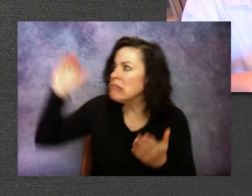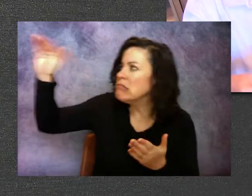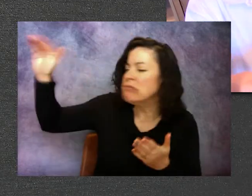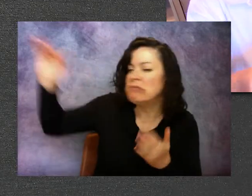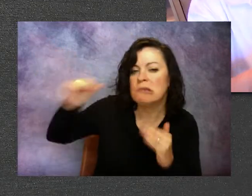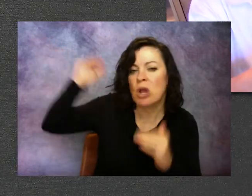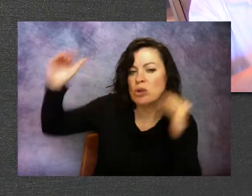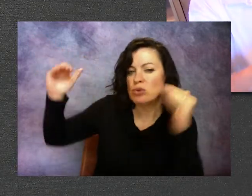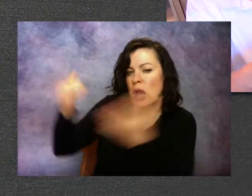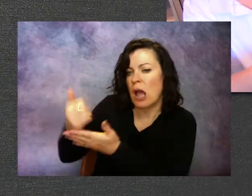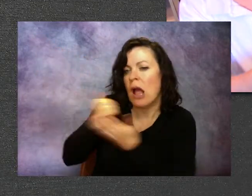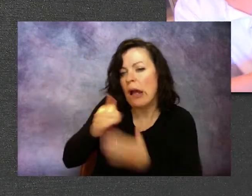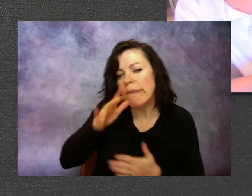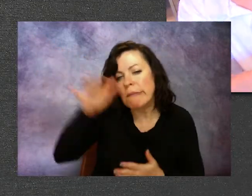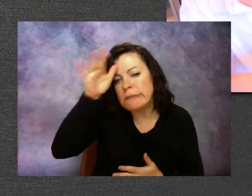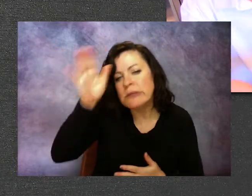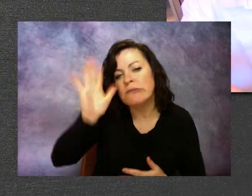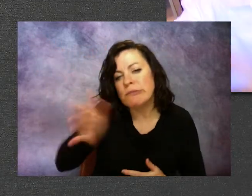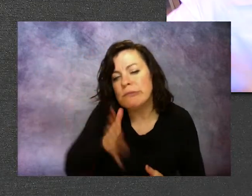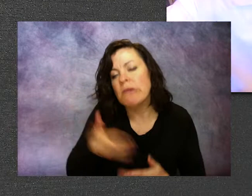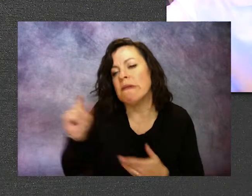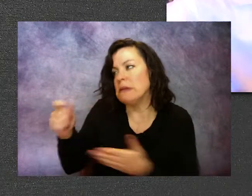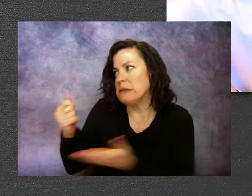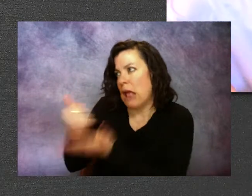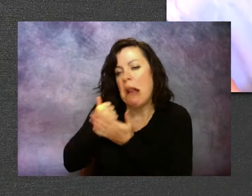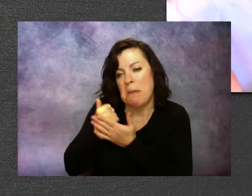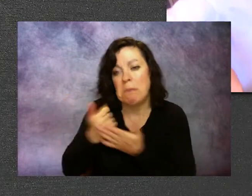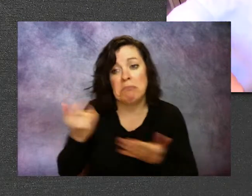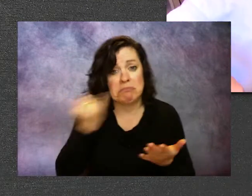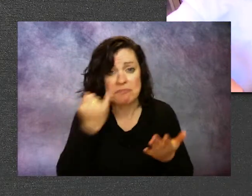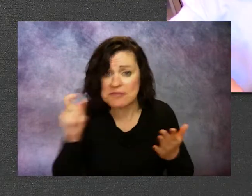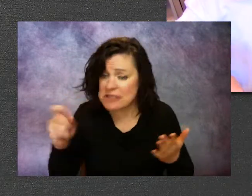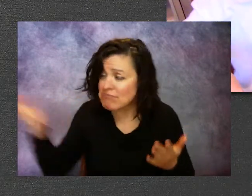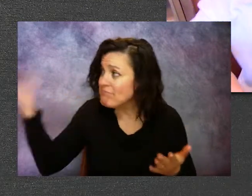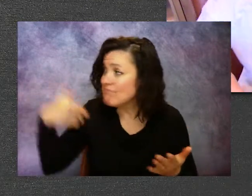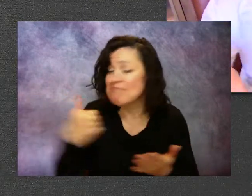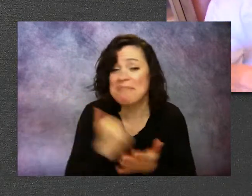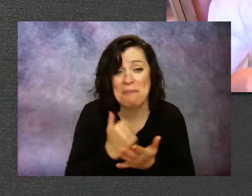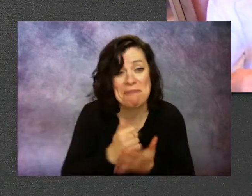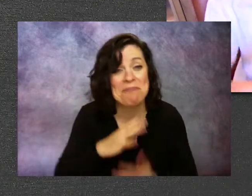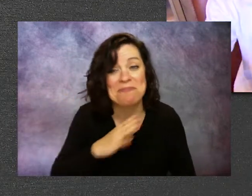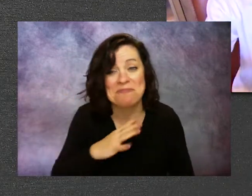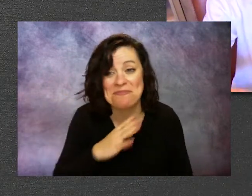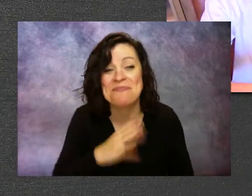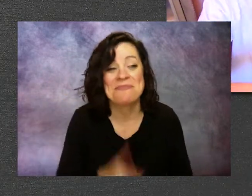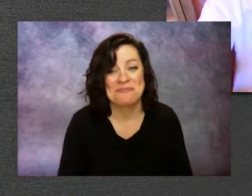Yeah. Okay, so now, ooh, yay, yours came out good, too. All right, so now I have some crayons here.